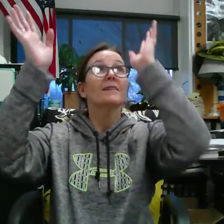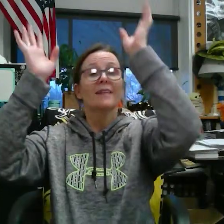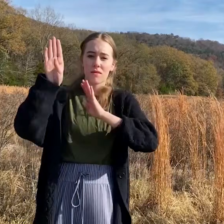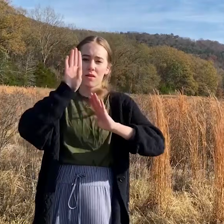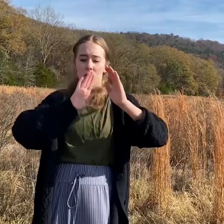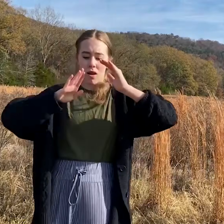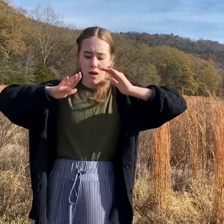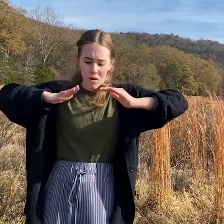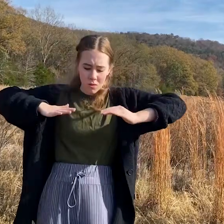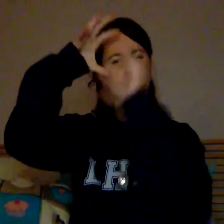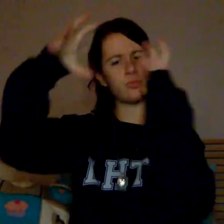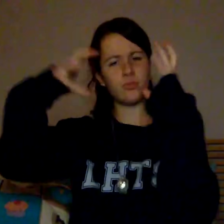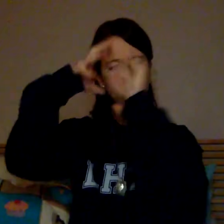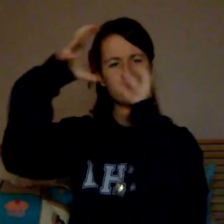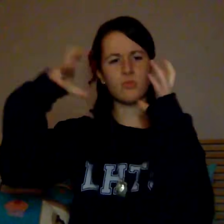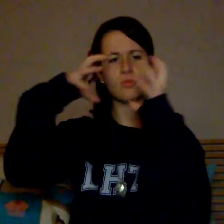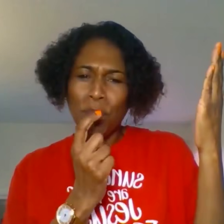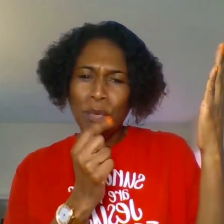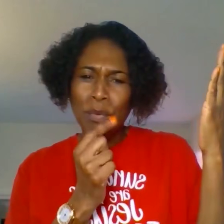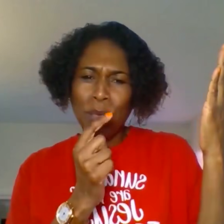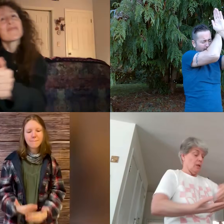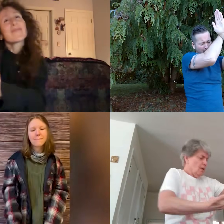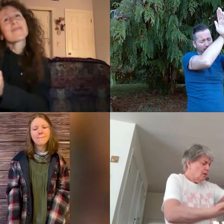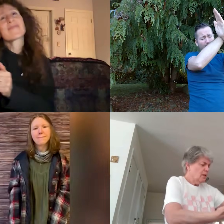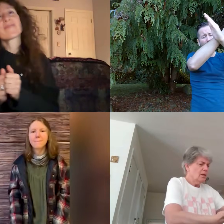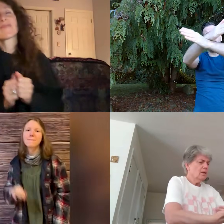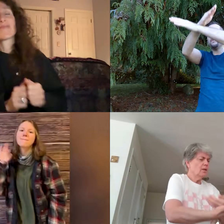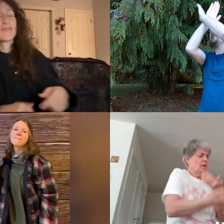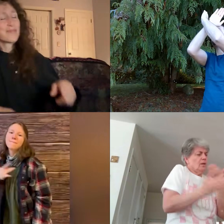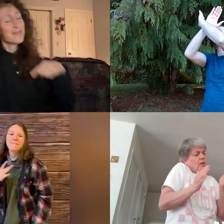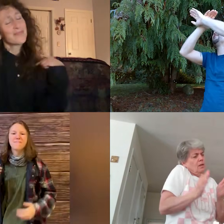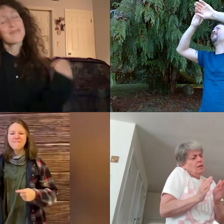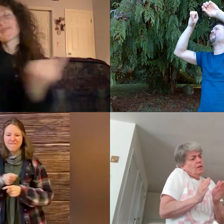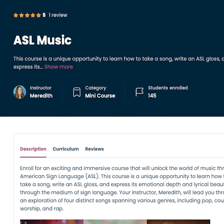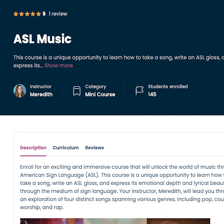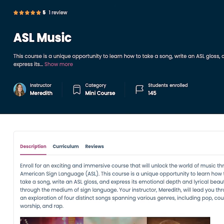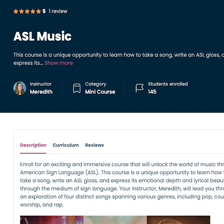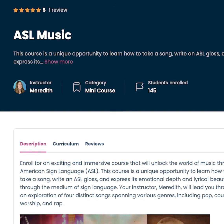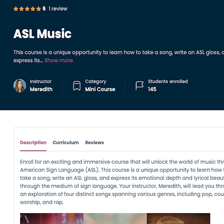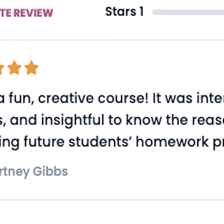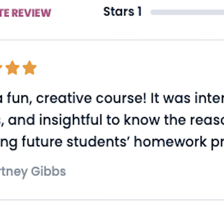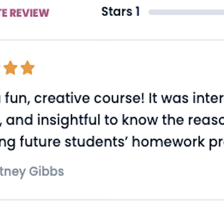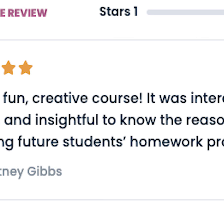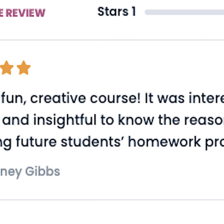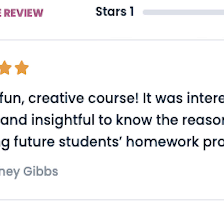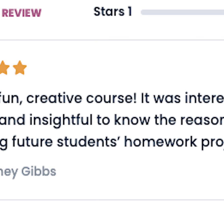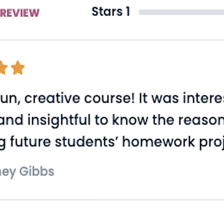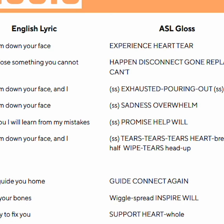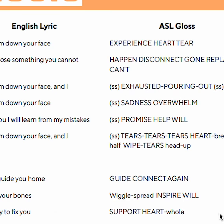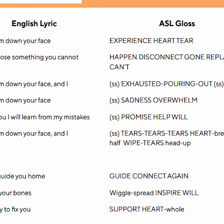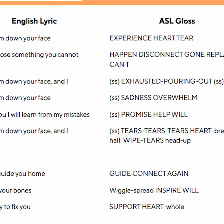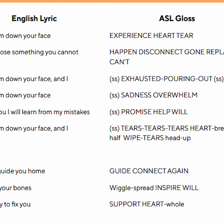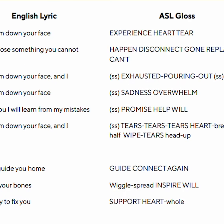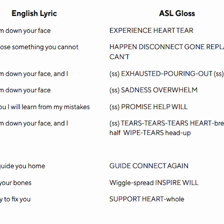English lyrics into proper ASL and to perform it confidently. We've done this before, but this time we've got four